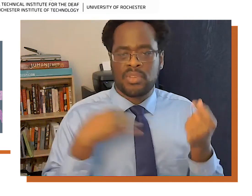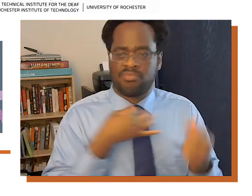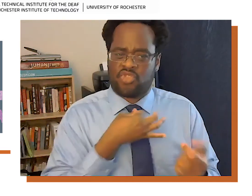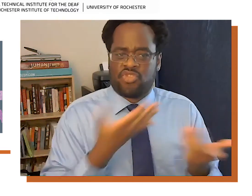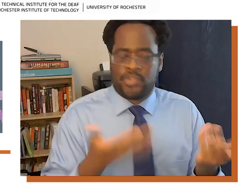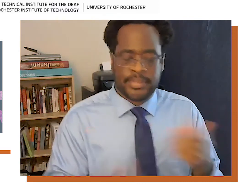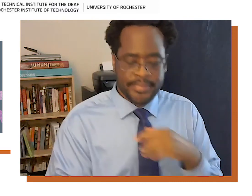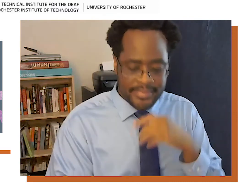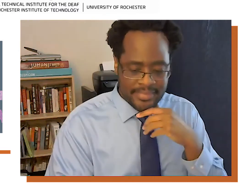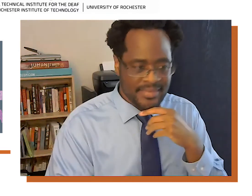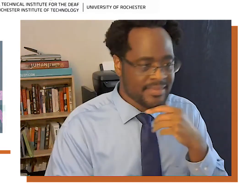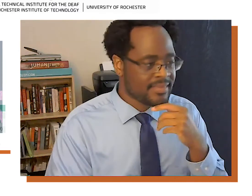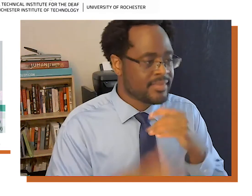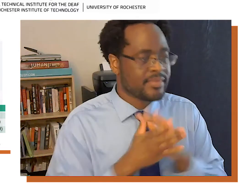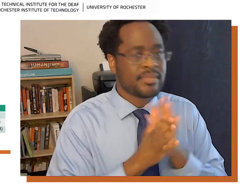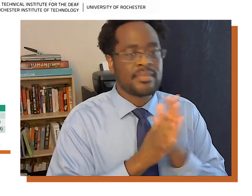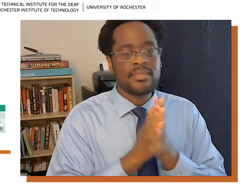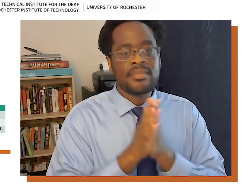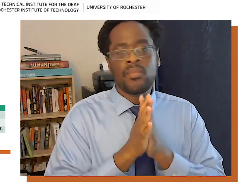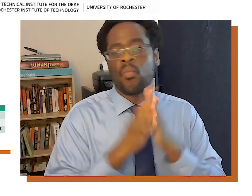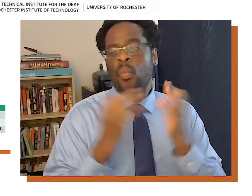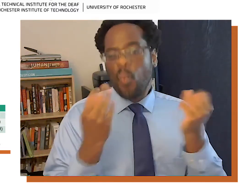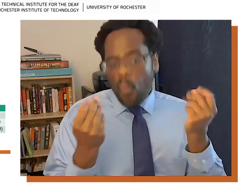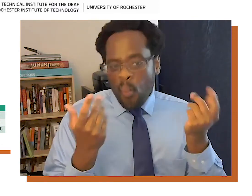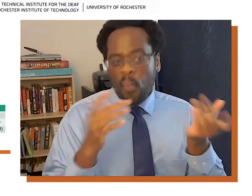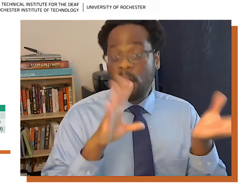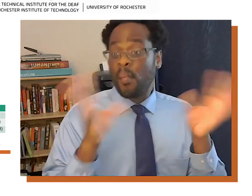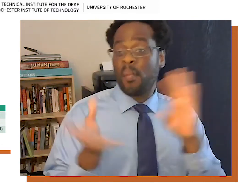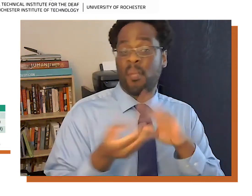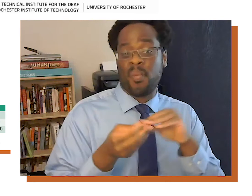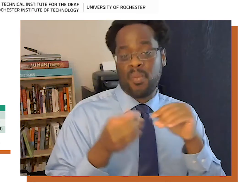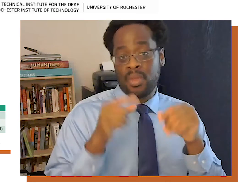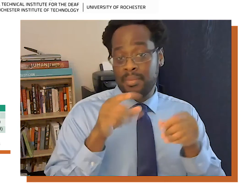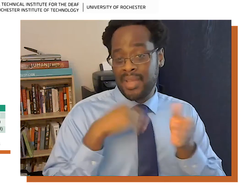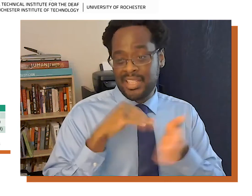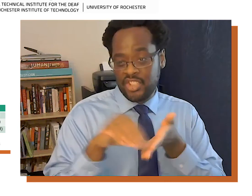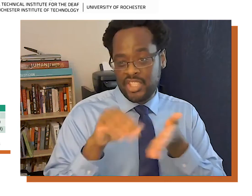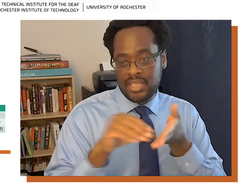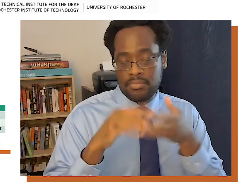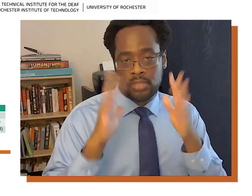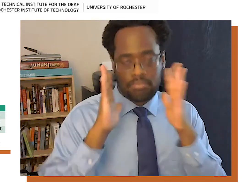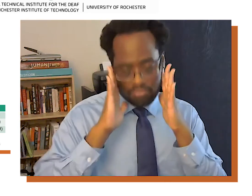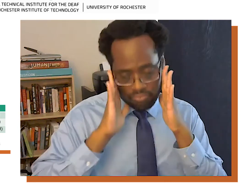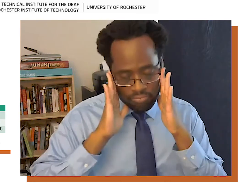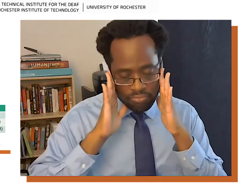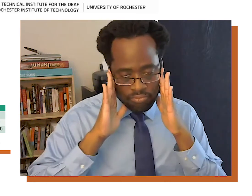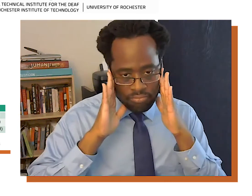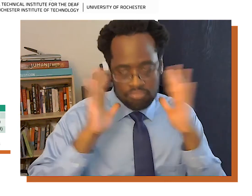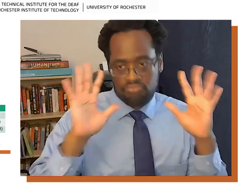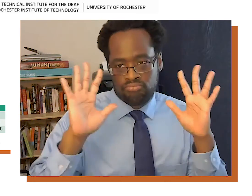language and language perceptions from other people, so for my dissertation...